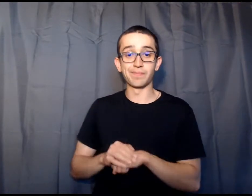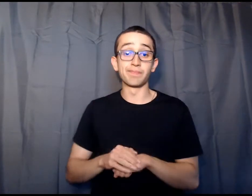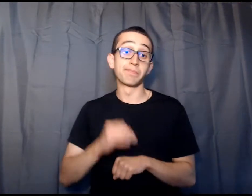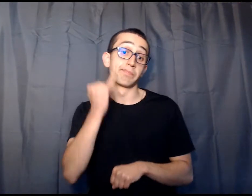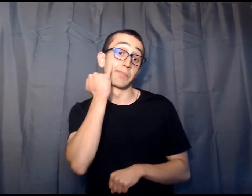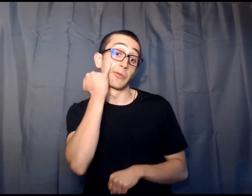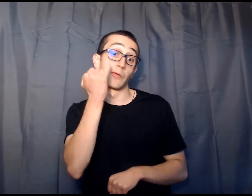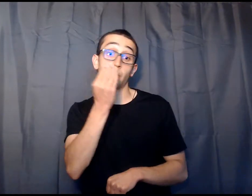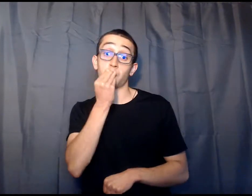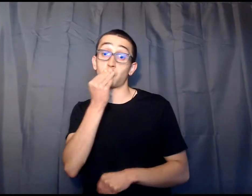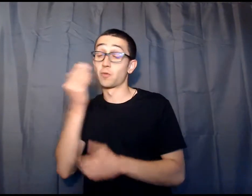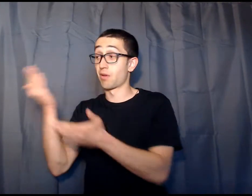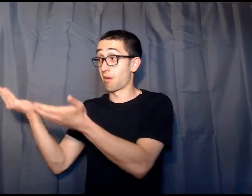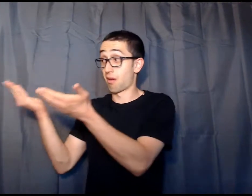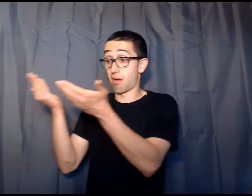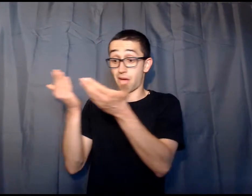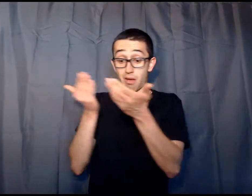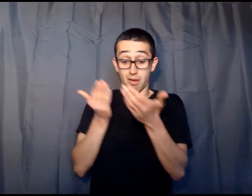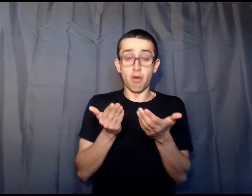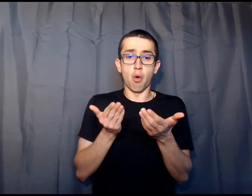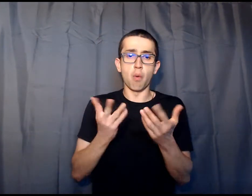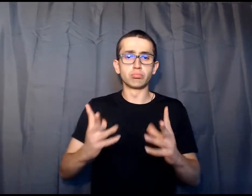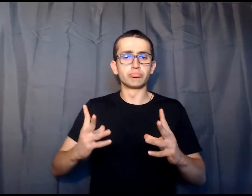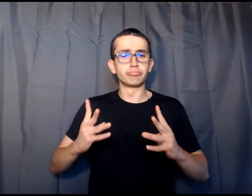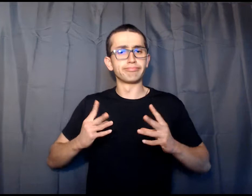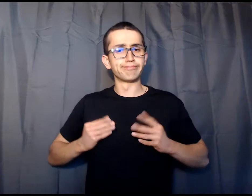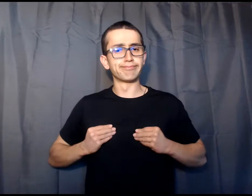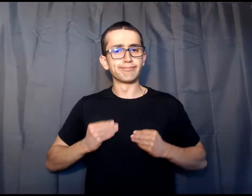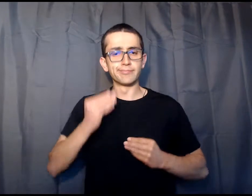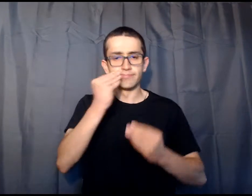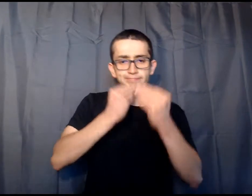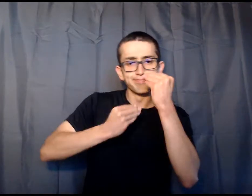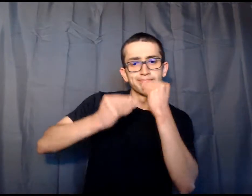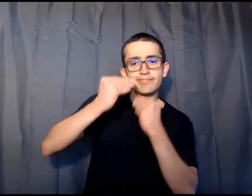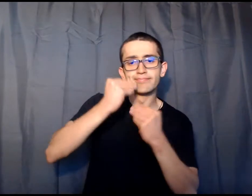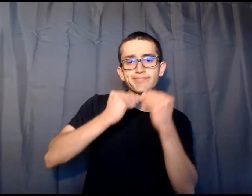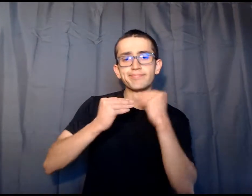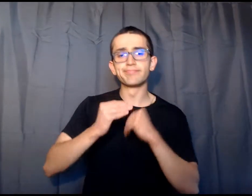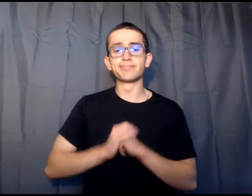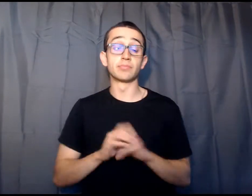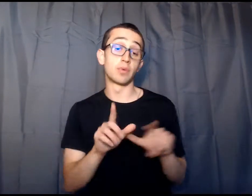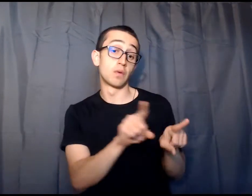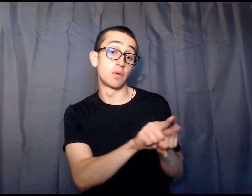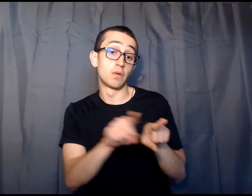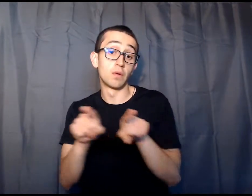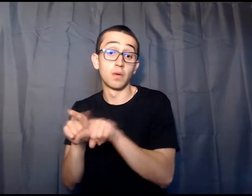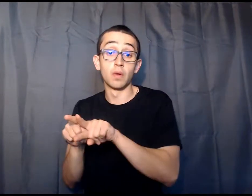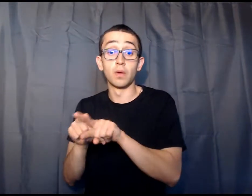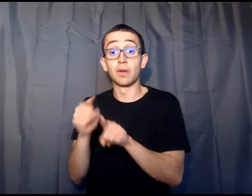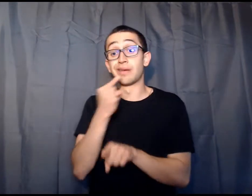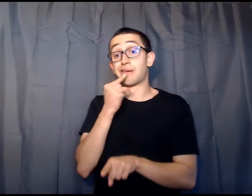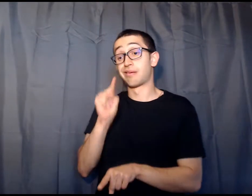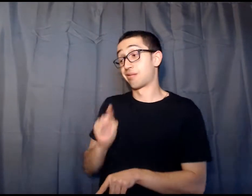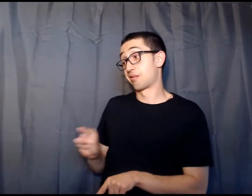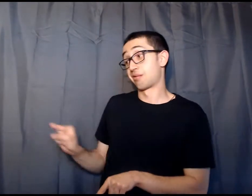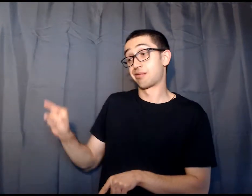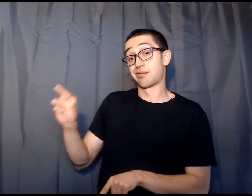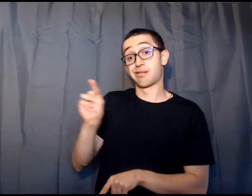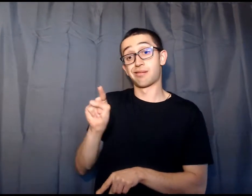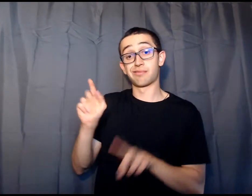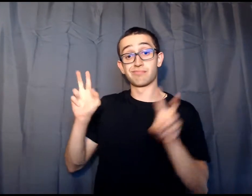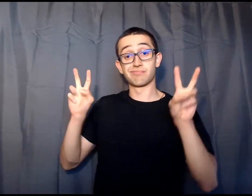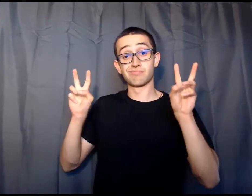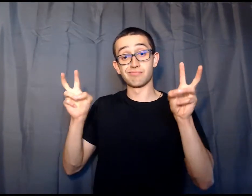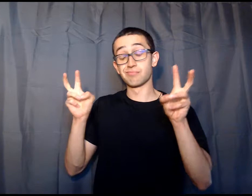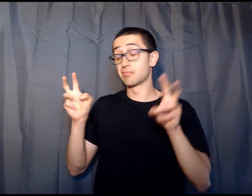cure the sick in it and say to them,